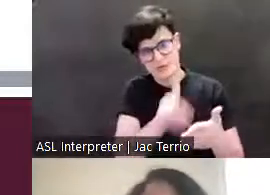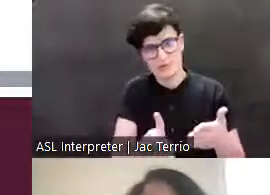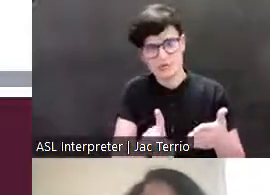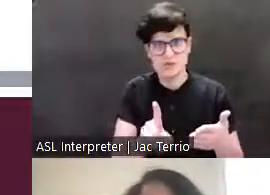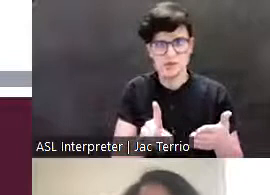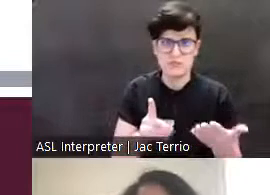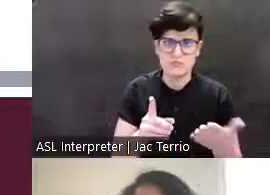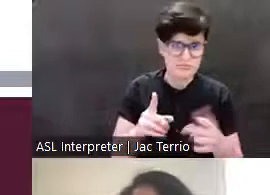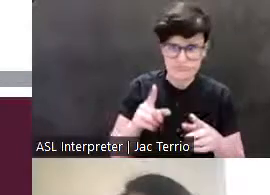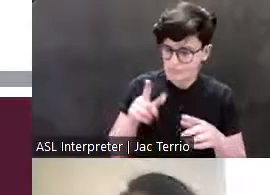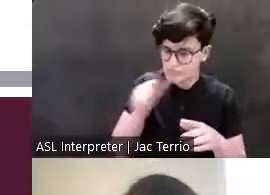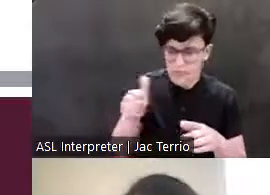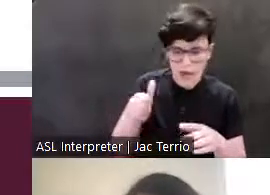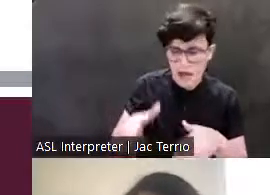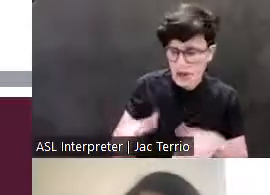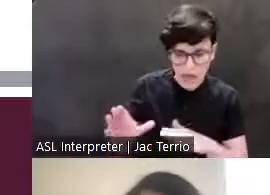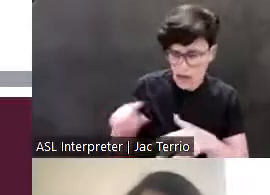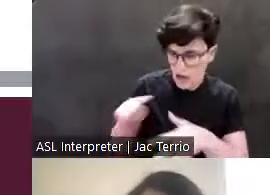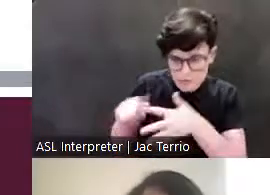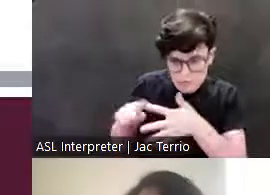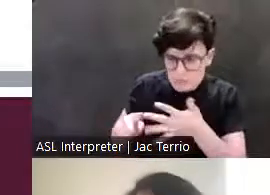Here are some more examples.